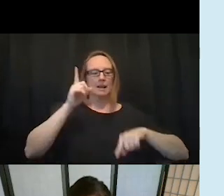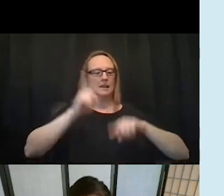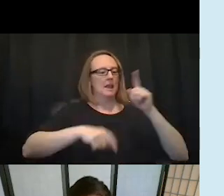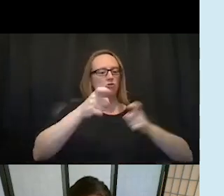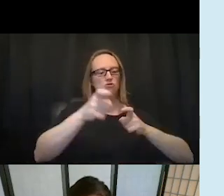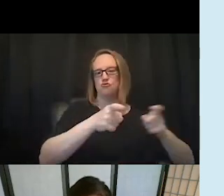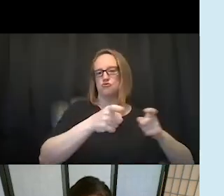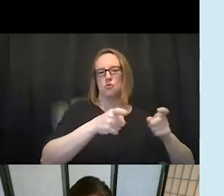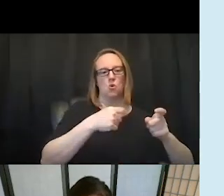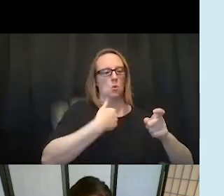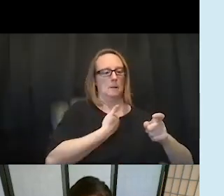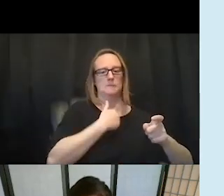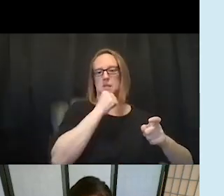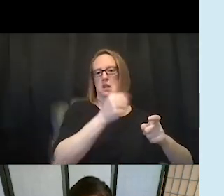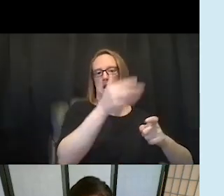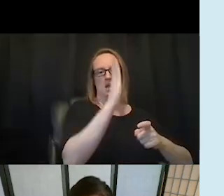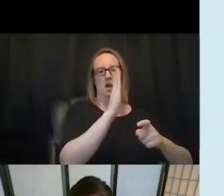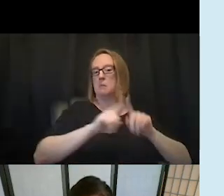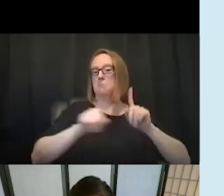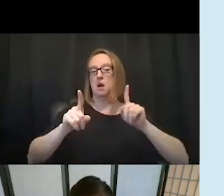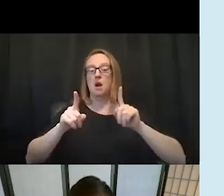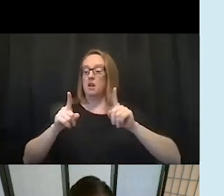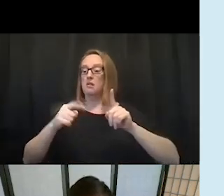I refuse to be caught in a web of my own suffering.